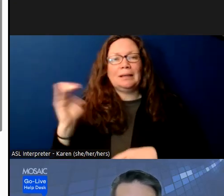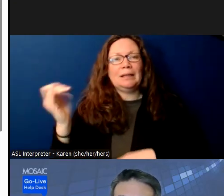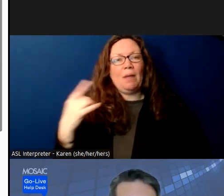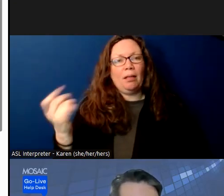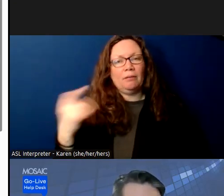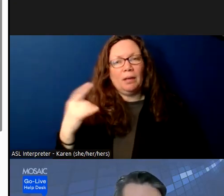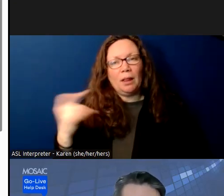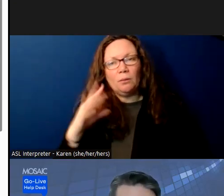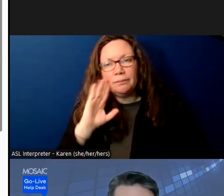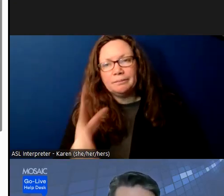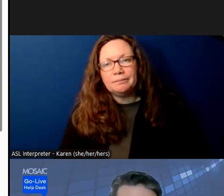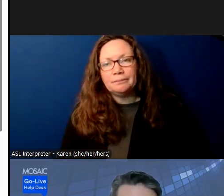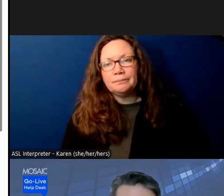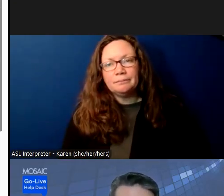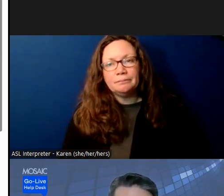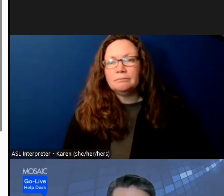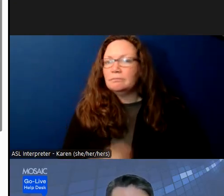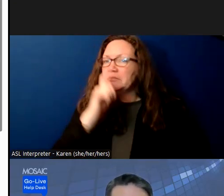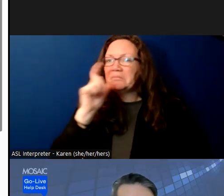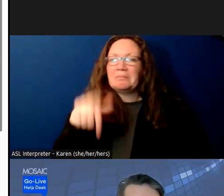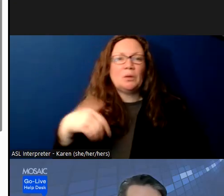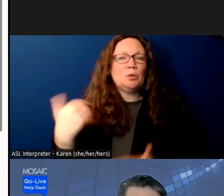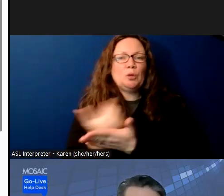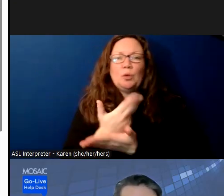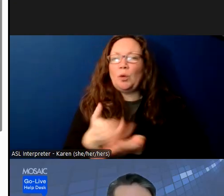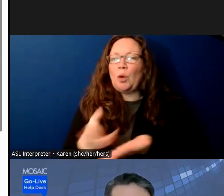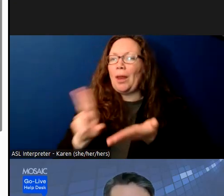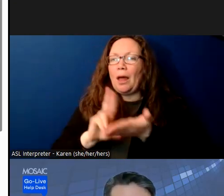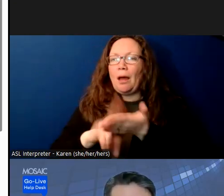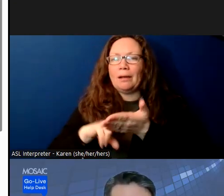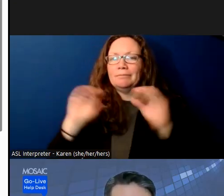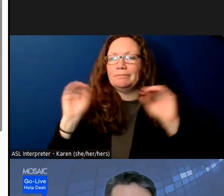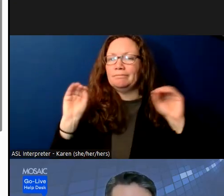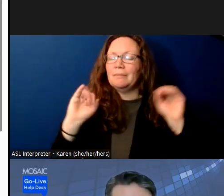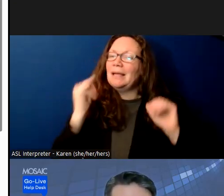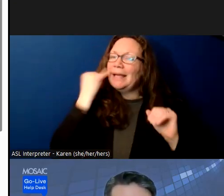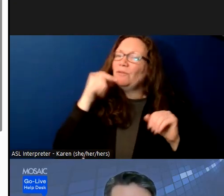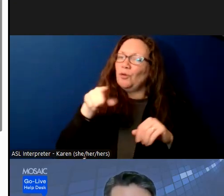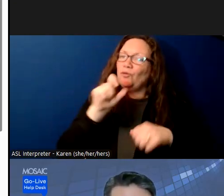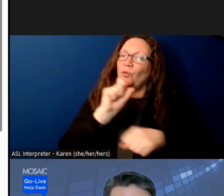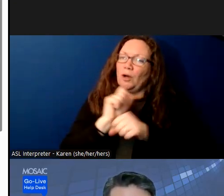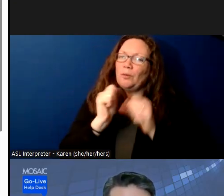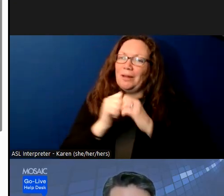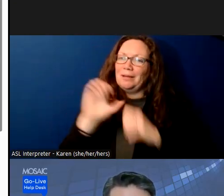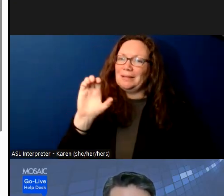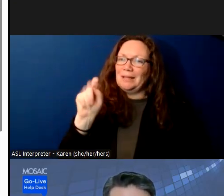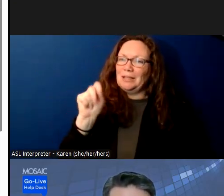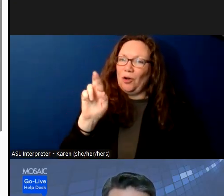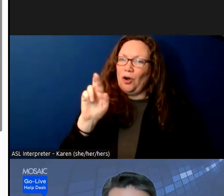You don't need any kind of new login for this. If you have worked with the ServiceNow solution desk platform in the past,